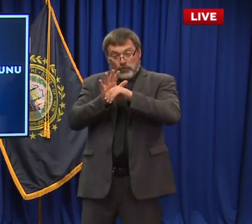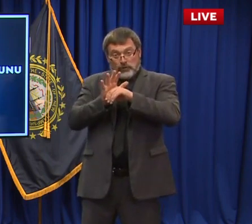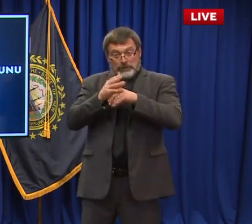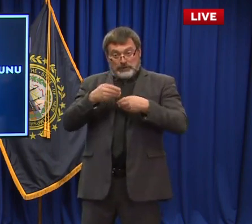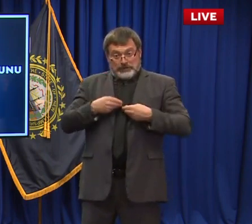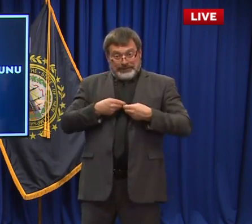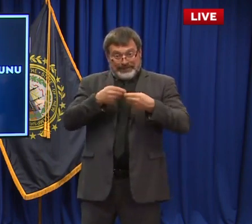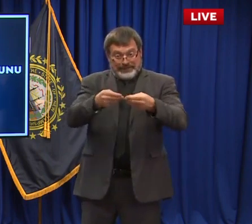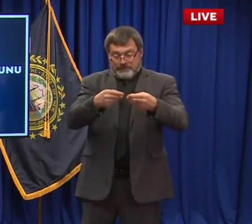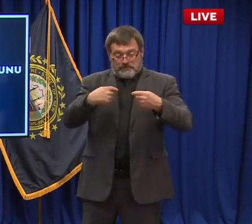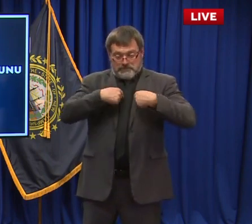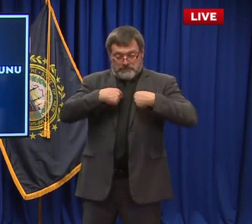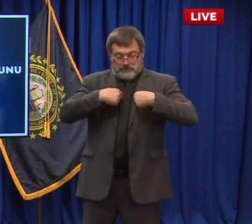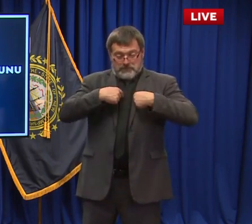BE REINFECTED.